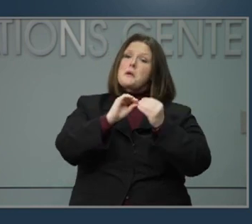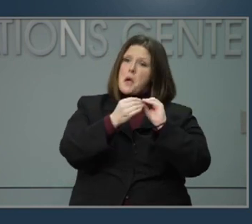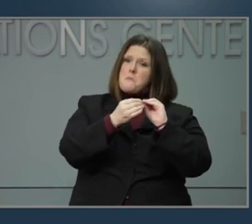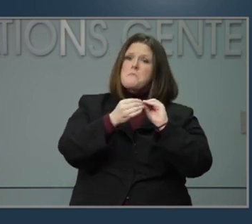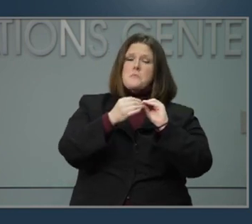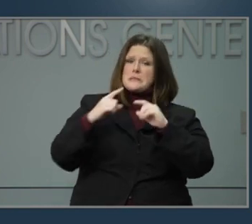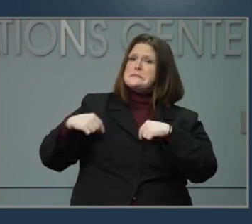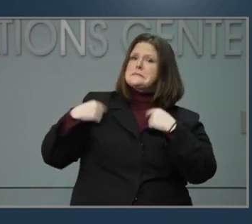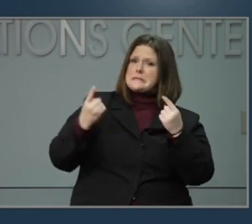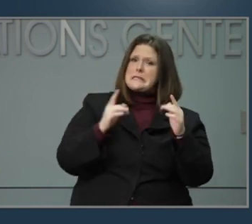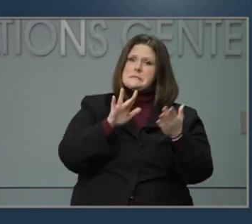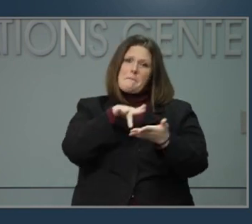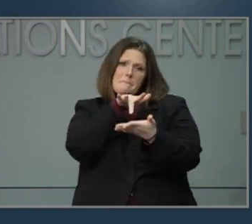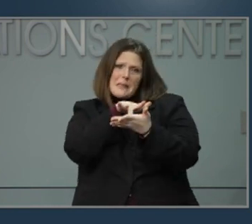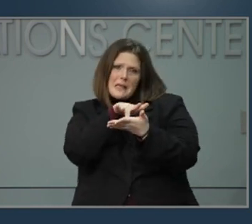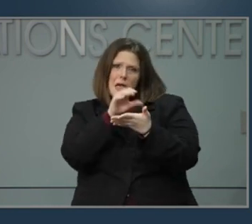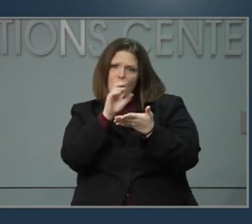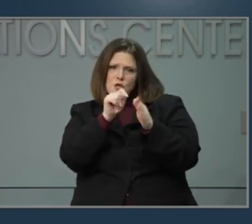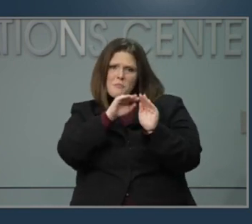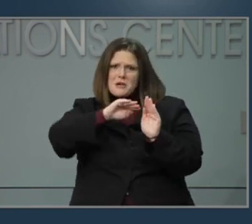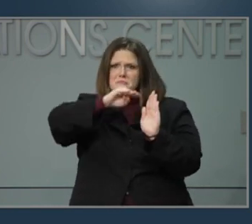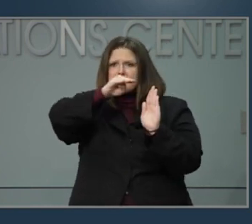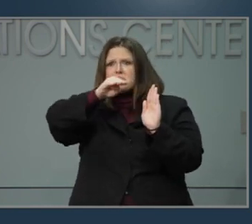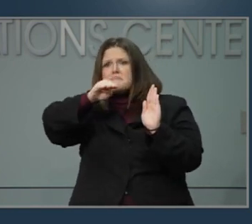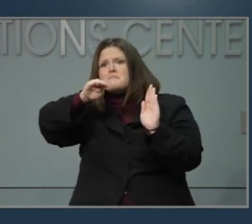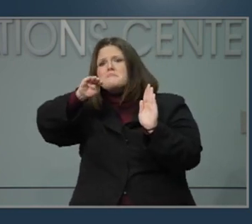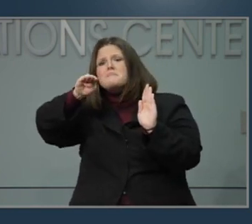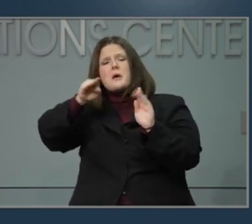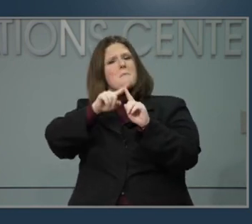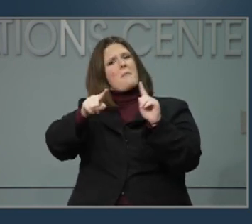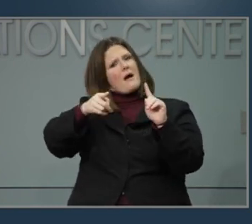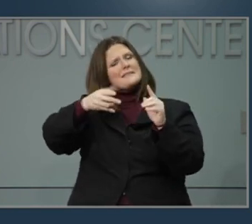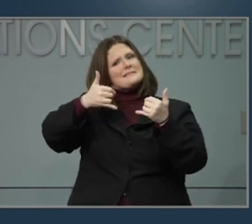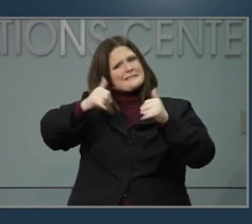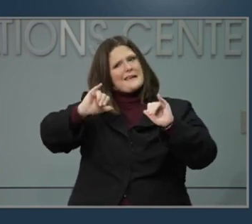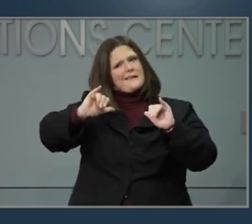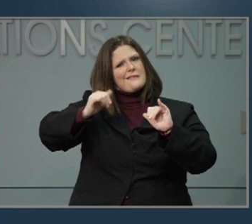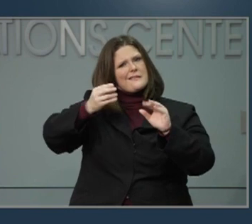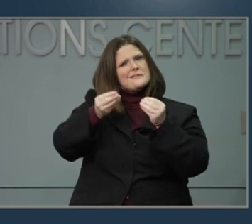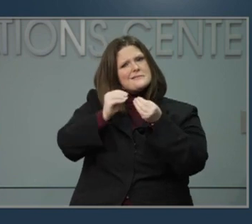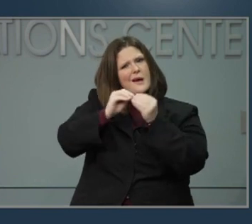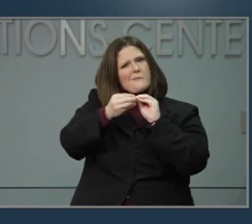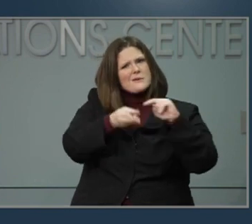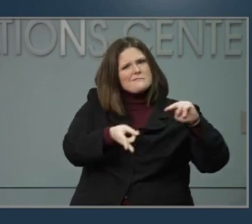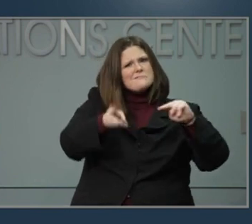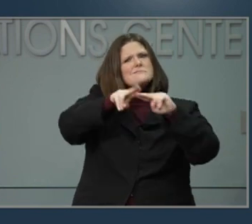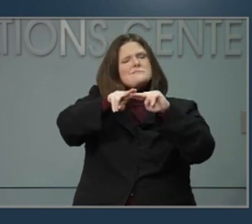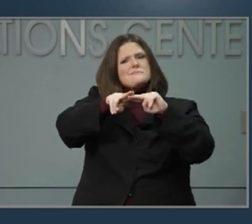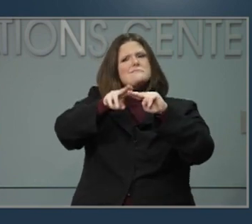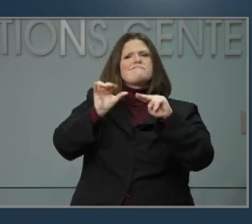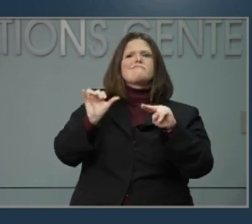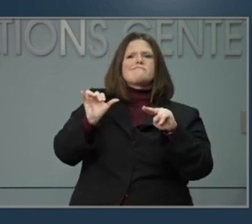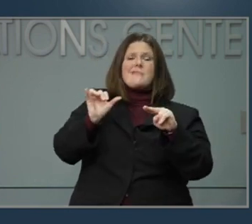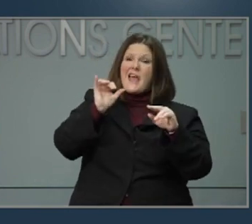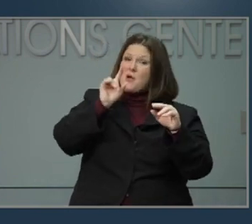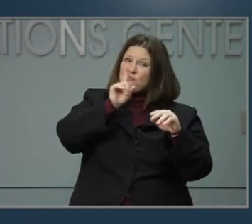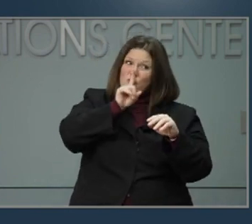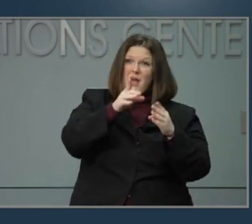SEPTEMBER. THE NUMBER HAS BEEN RELATIVELY STABLE SINCE MID-OCTOBER, BUT YOU CAN SEE OUR HOSPITALIZATIONS